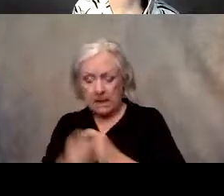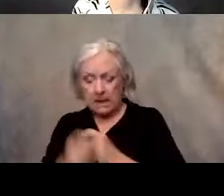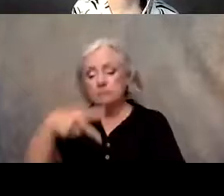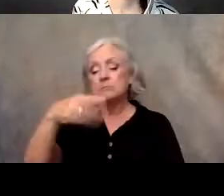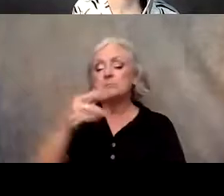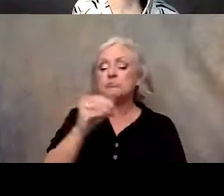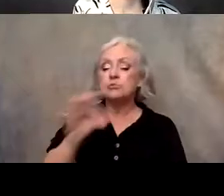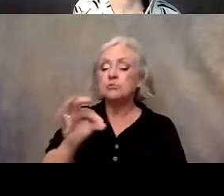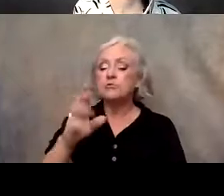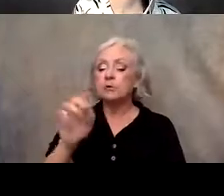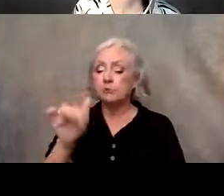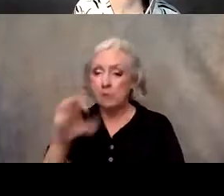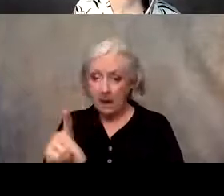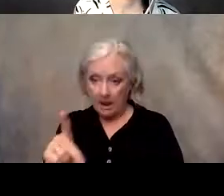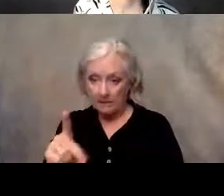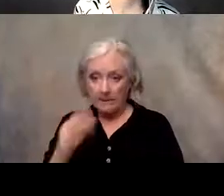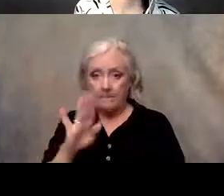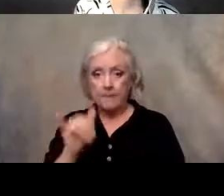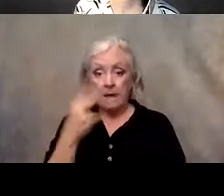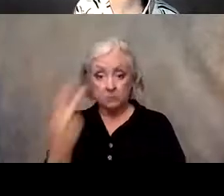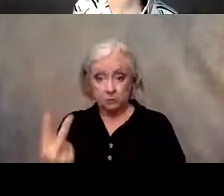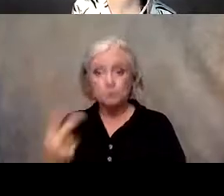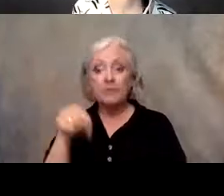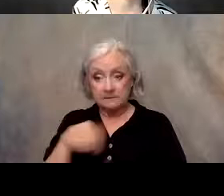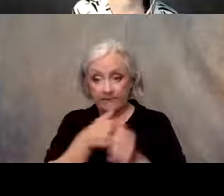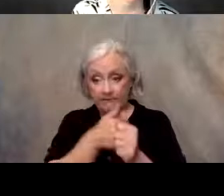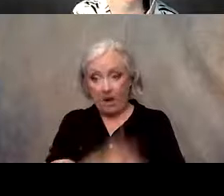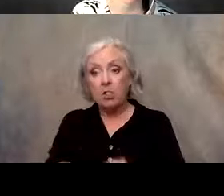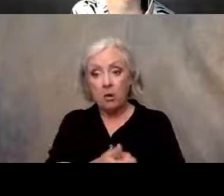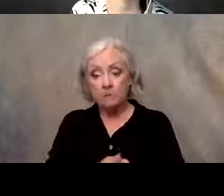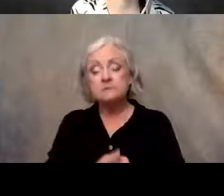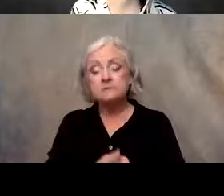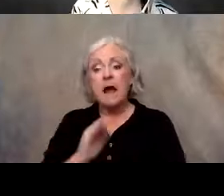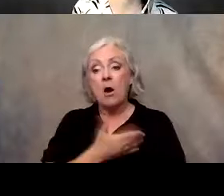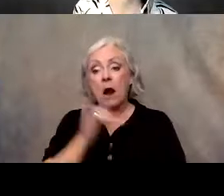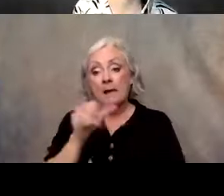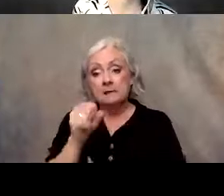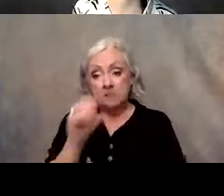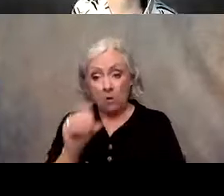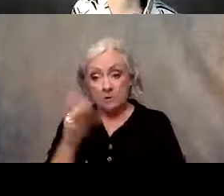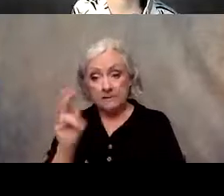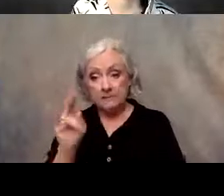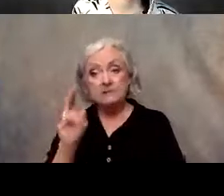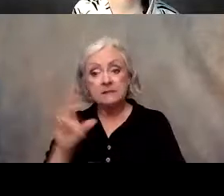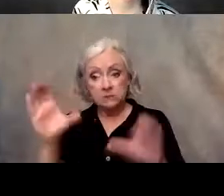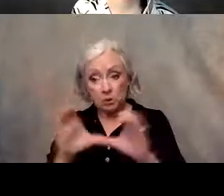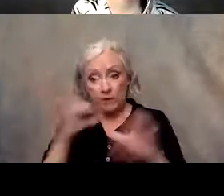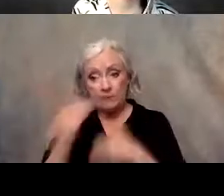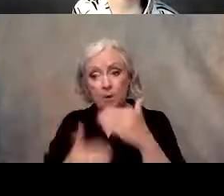this follows our ISO 17100 standard certified process for translations, which meets the requirements